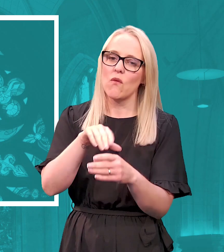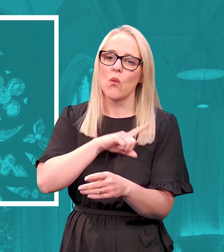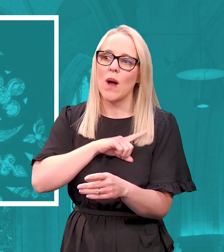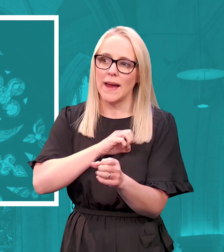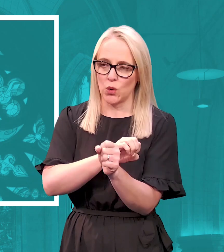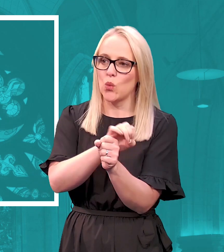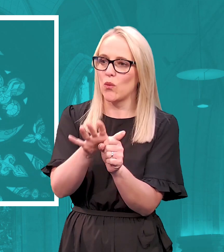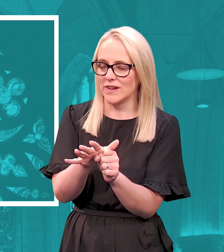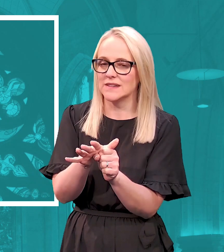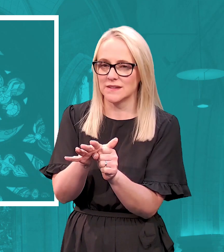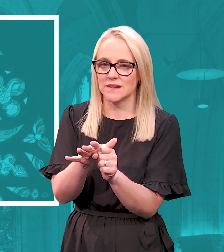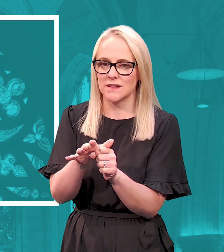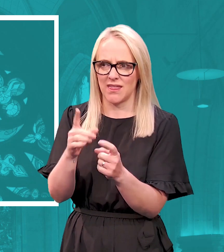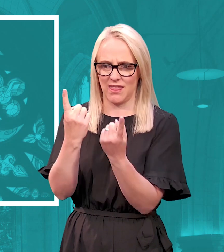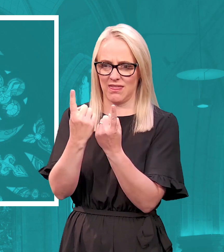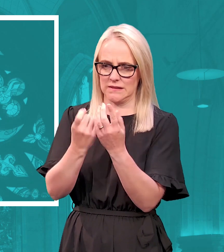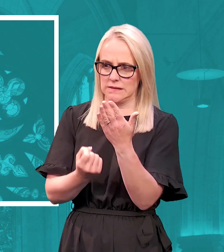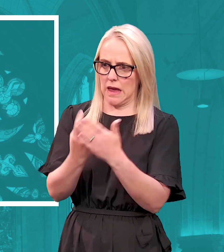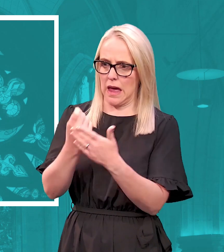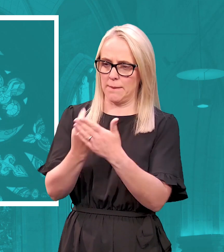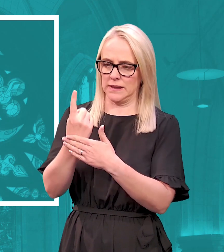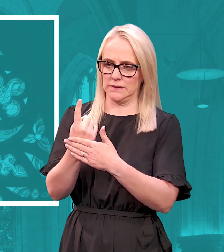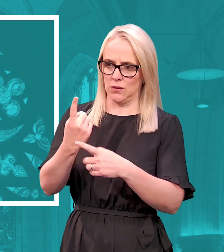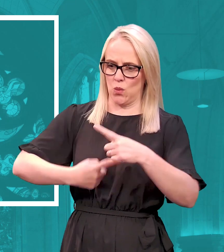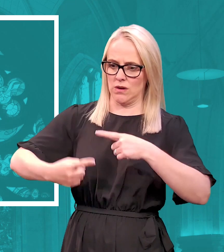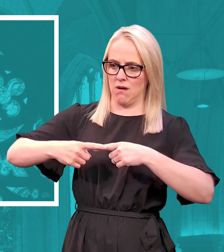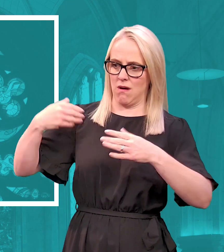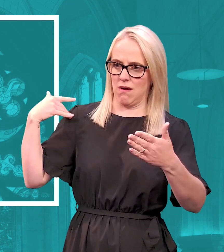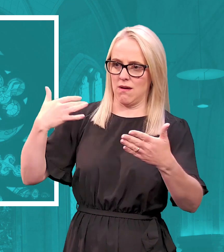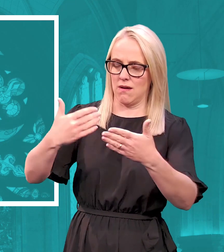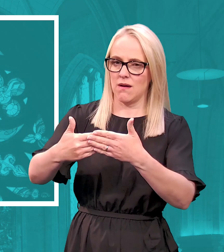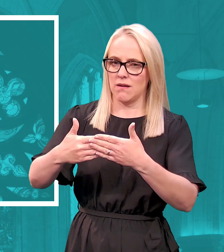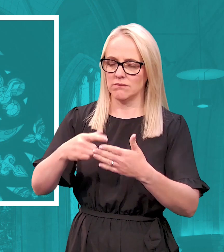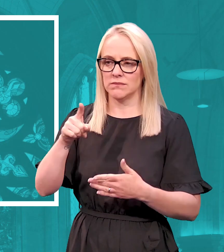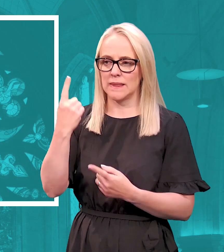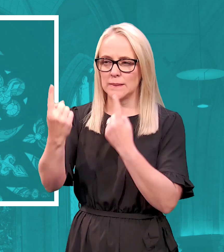and all of the things that have happened in the last year. They felt they had been inspired